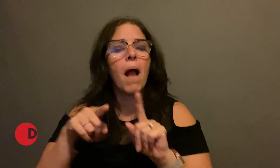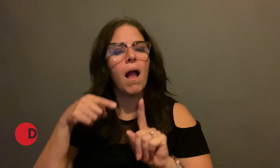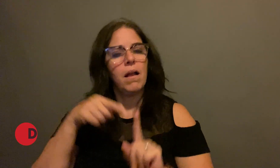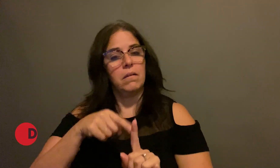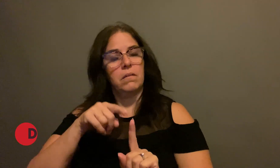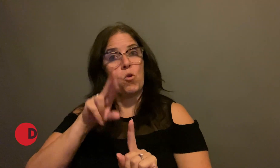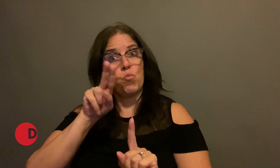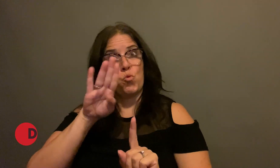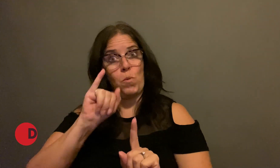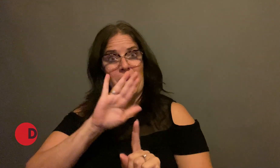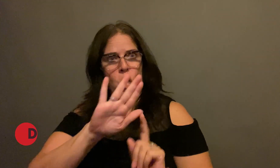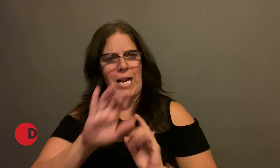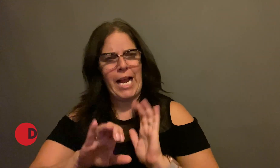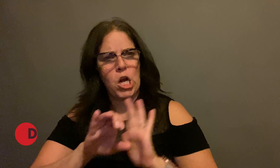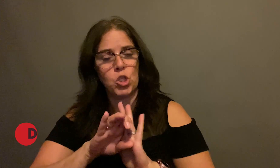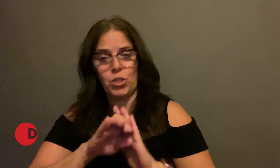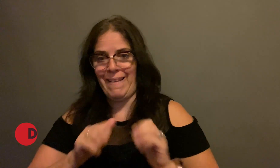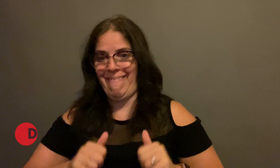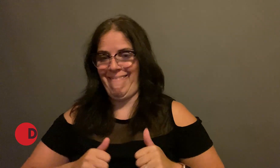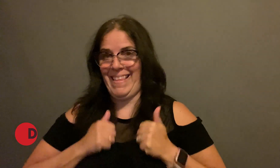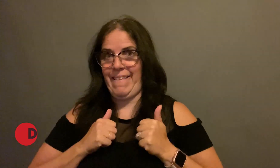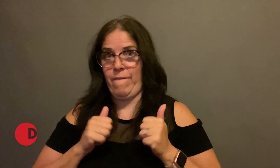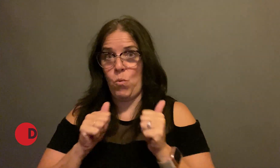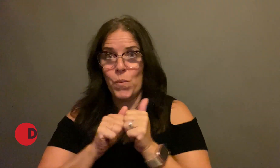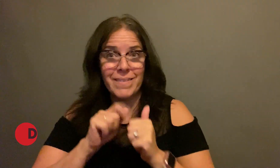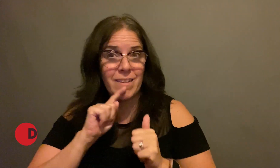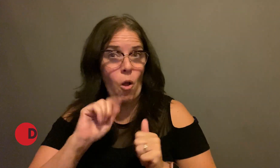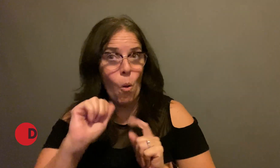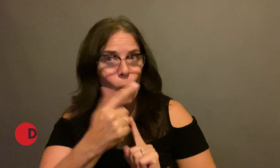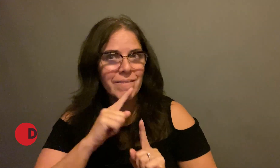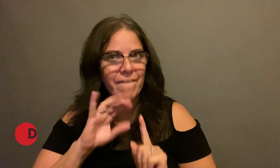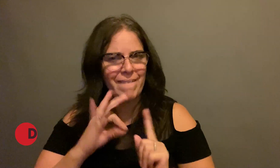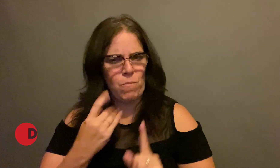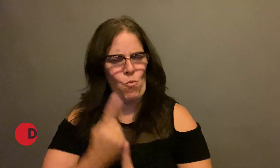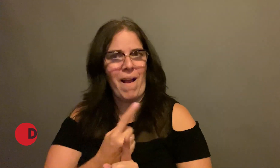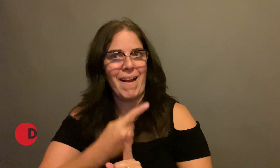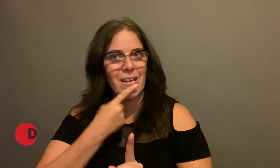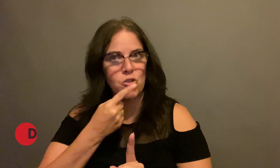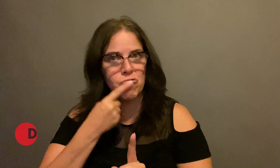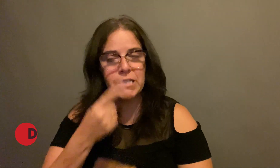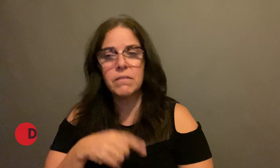it varies... but Ruby's character living with all Deaf family members and being